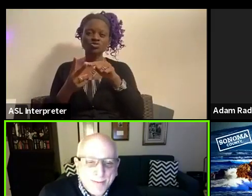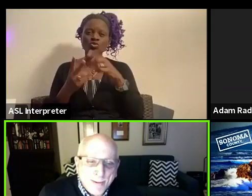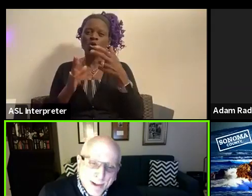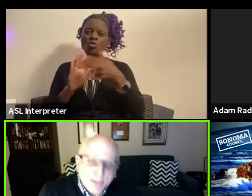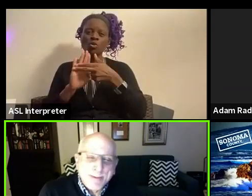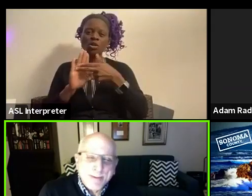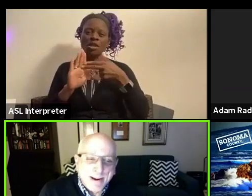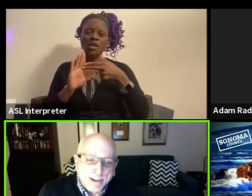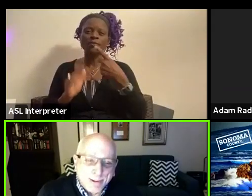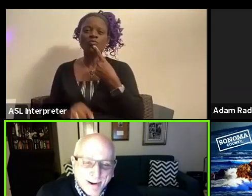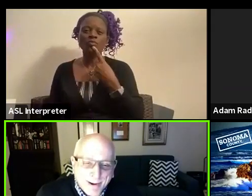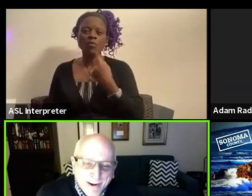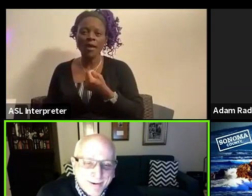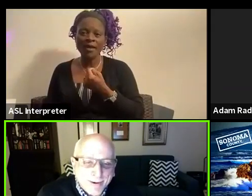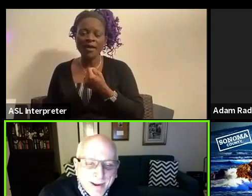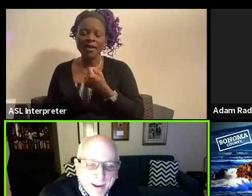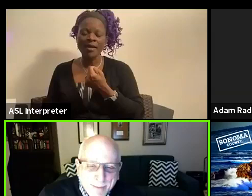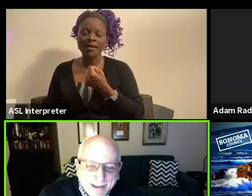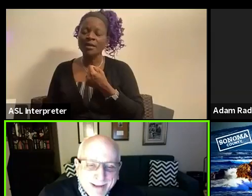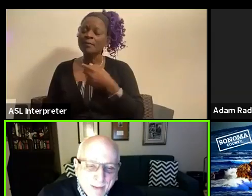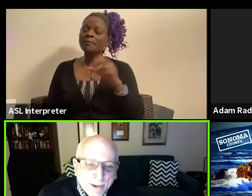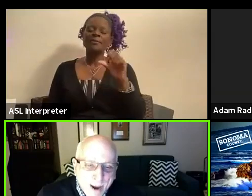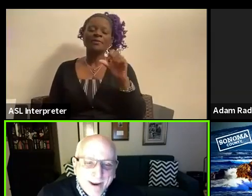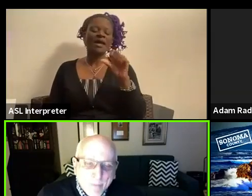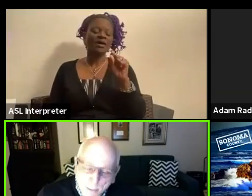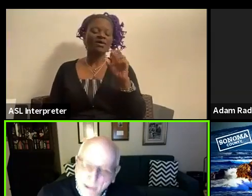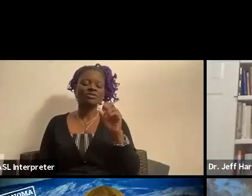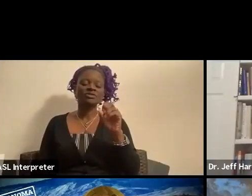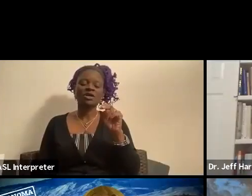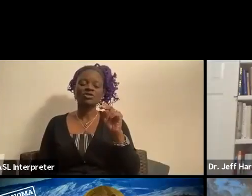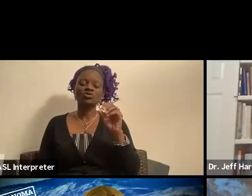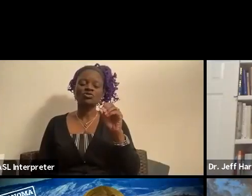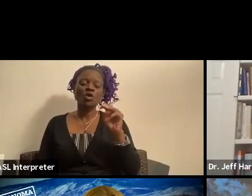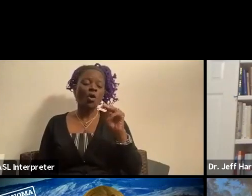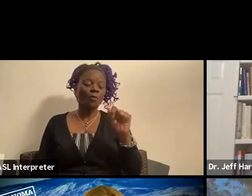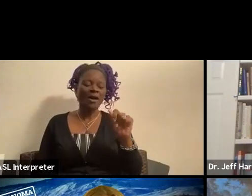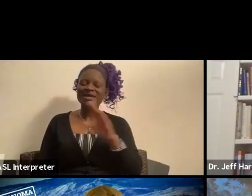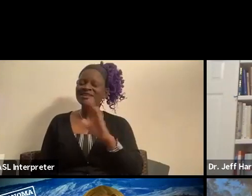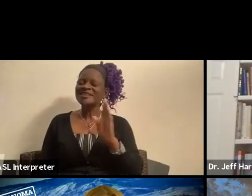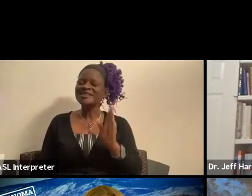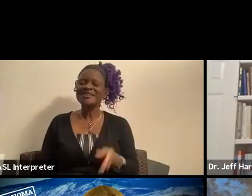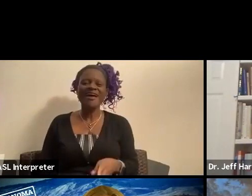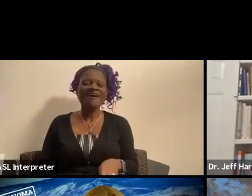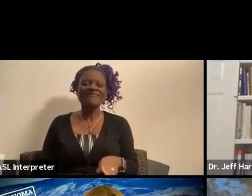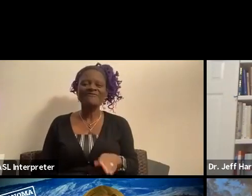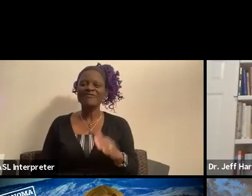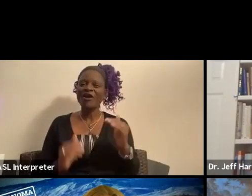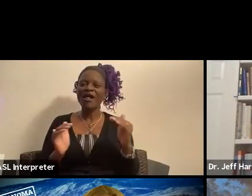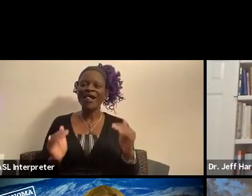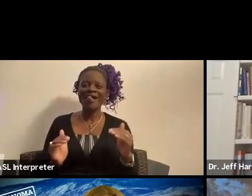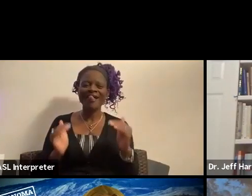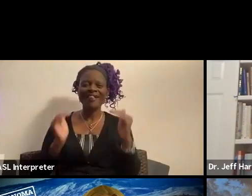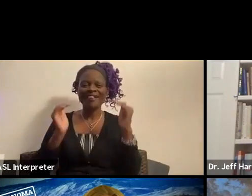We wish we made it to red. Dr. Mase and I were talking. We were getting close to red, but then we had this surge.